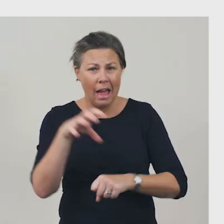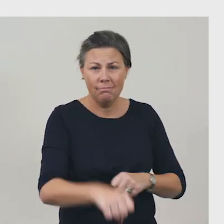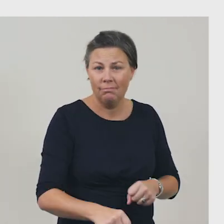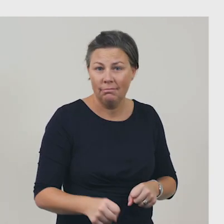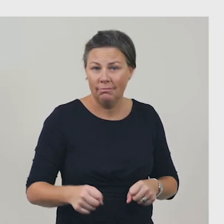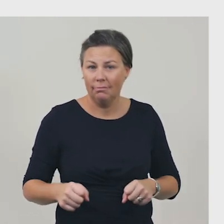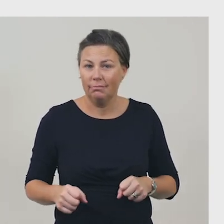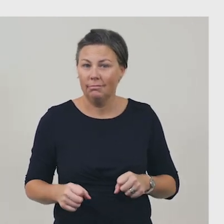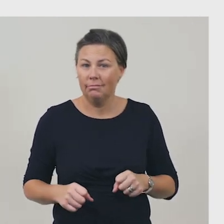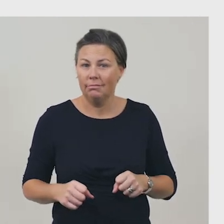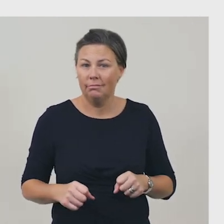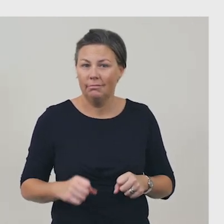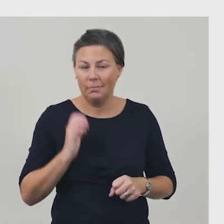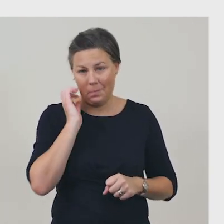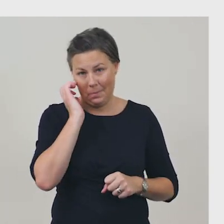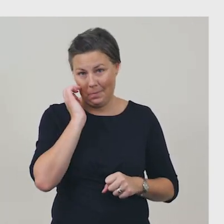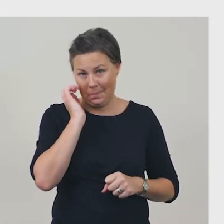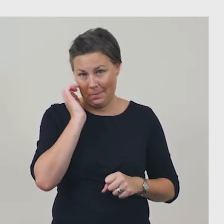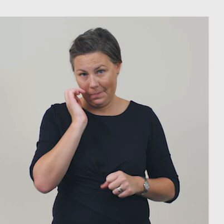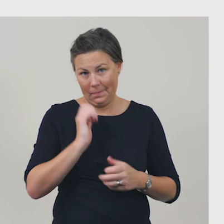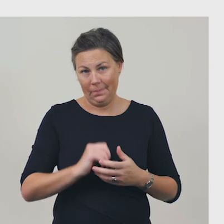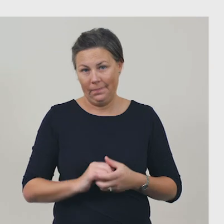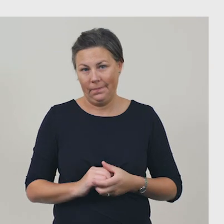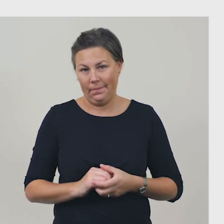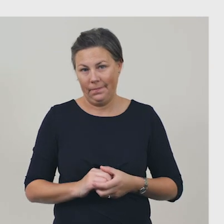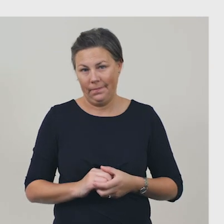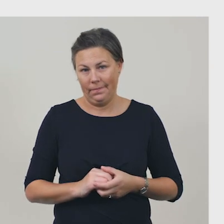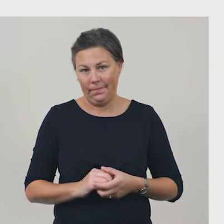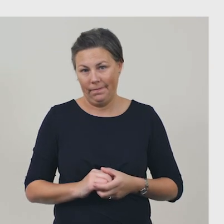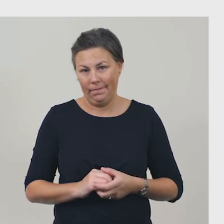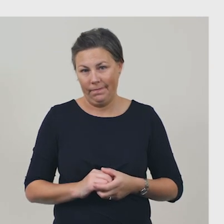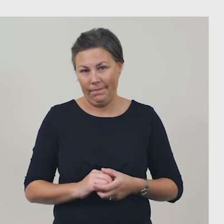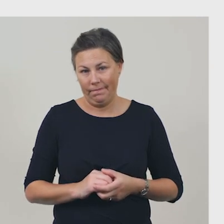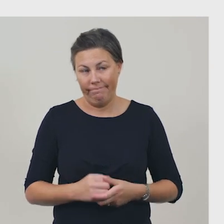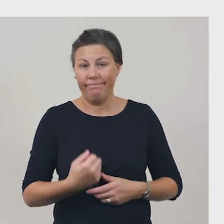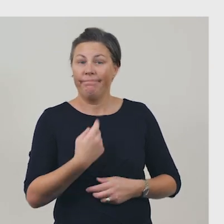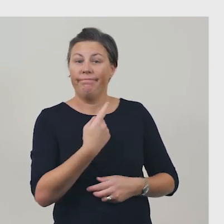Let’s look at the next sentence. Punbelievable is a good game.